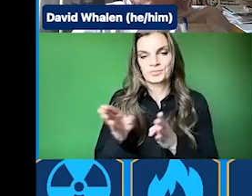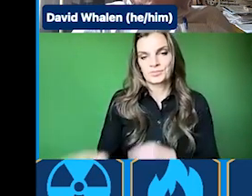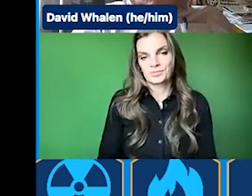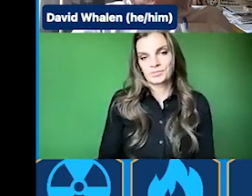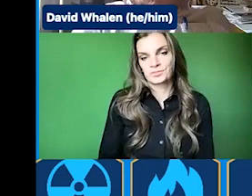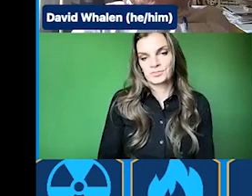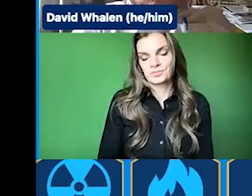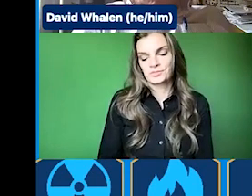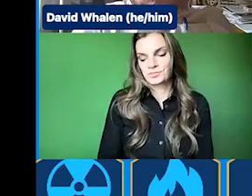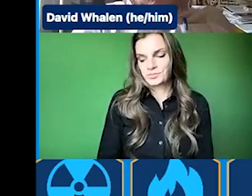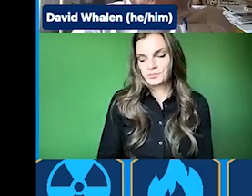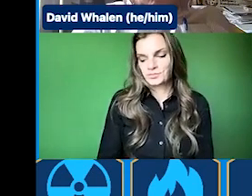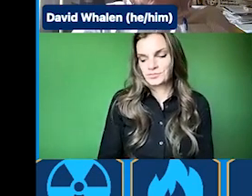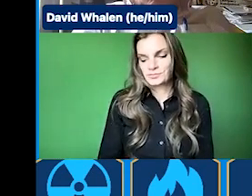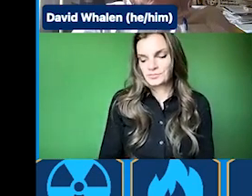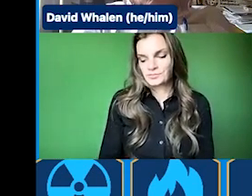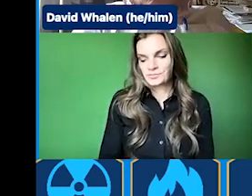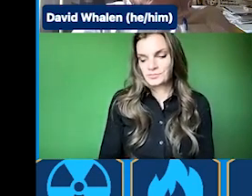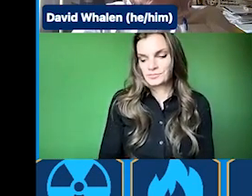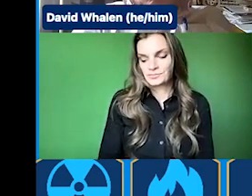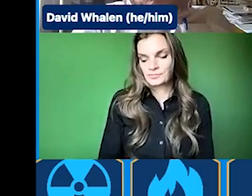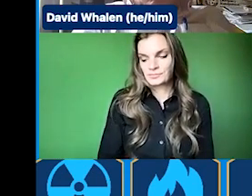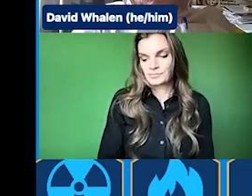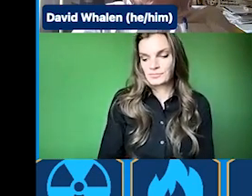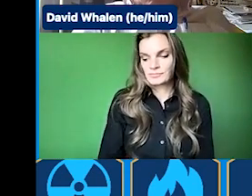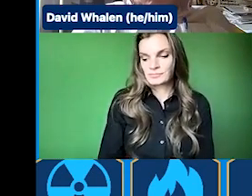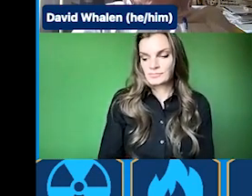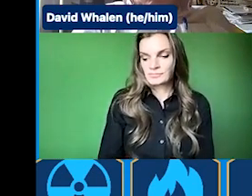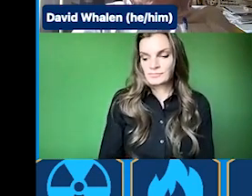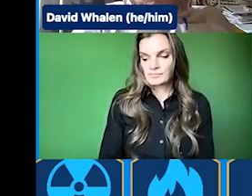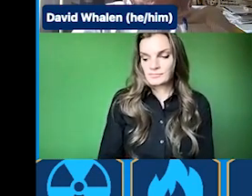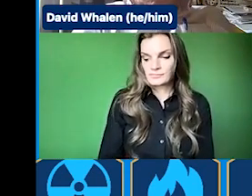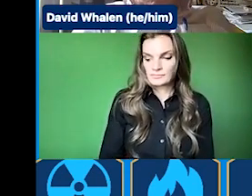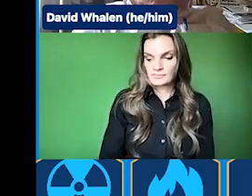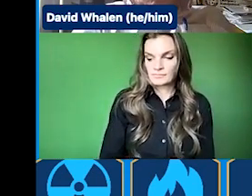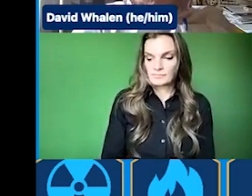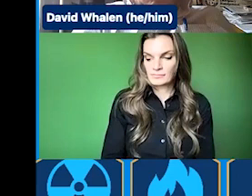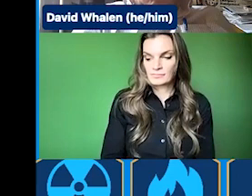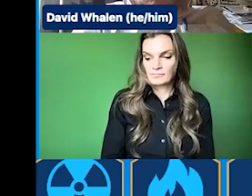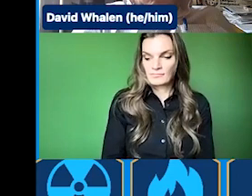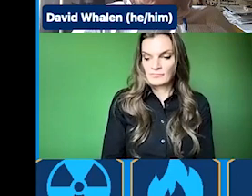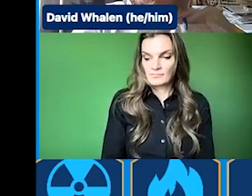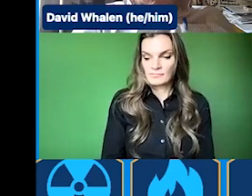time. So we also recommend that community all sorts of communities including disability